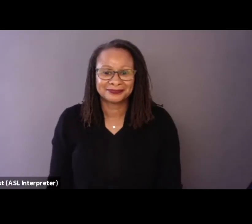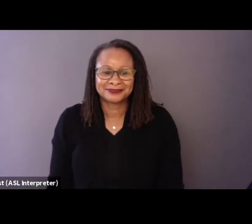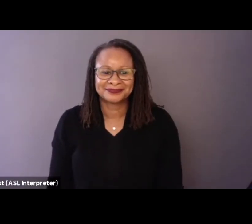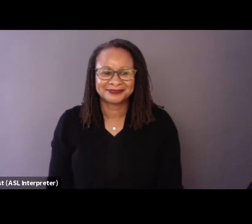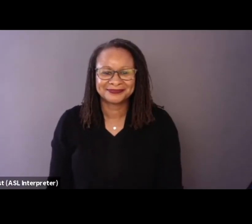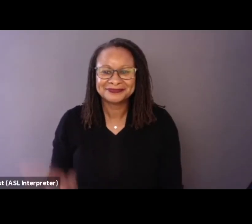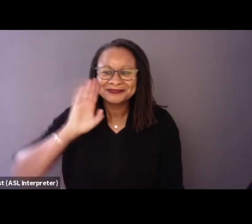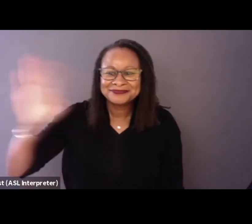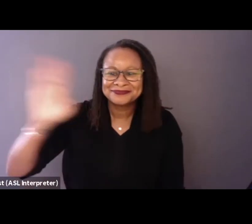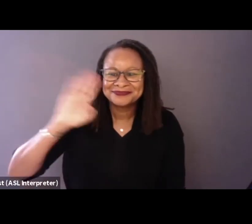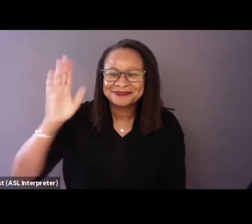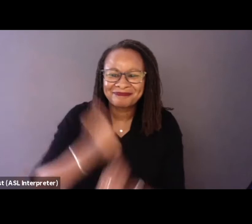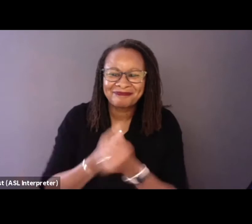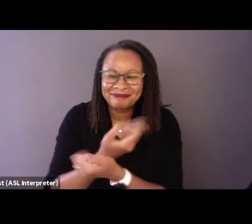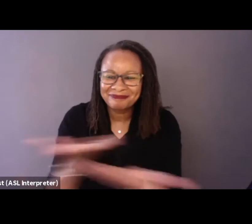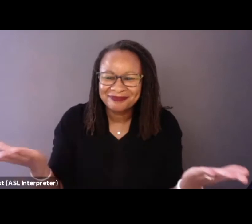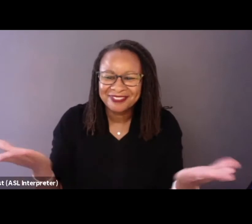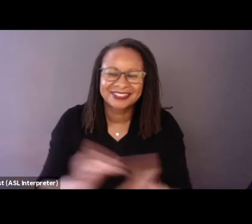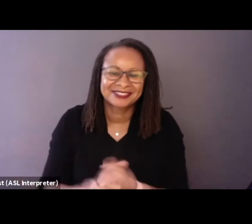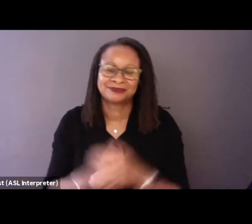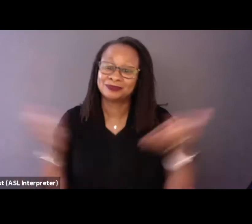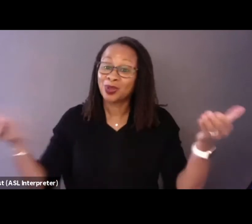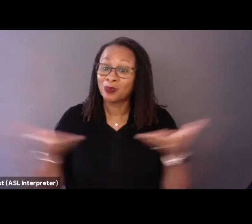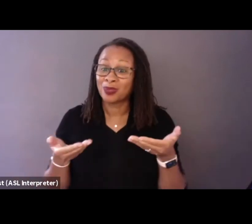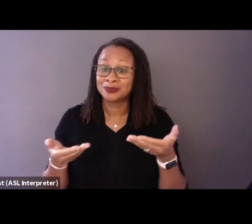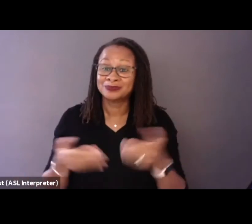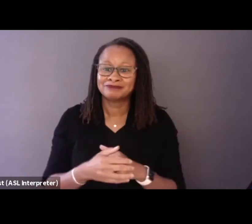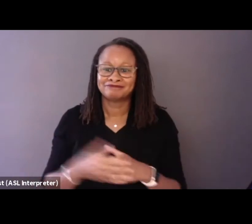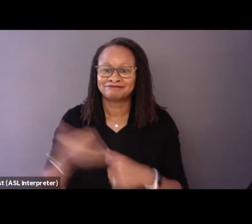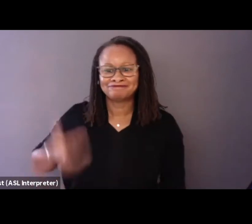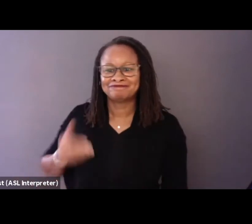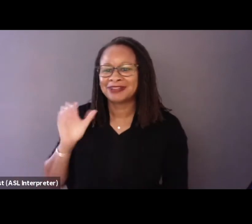Hello everyone, welcome. My name is Cassidy Dimon.